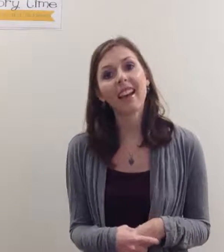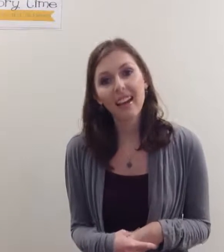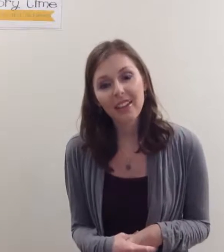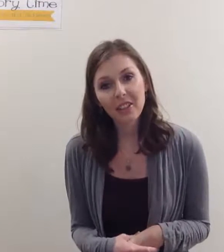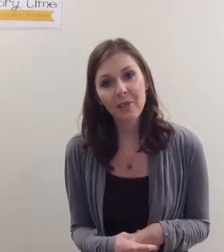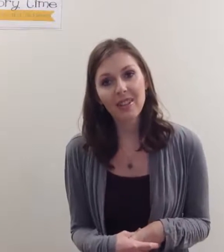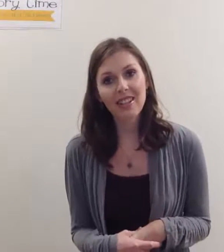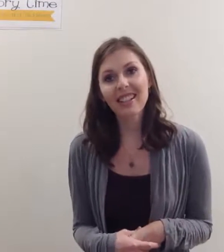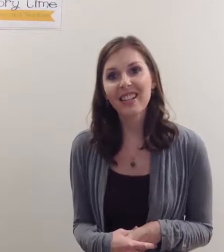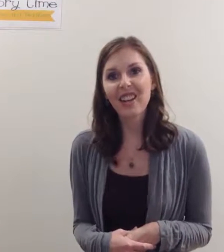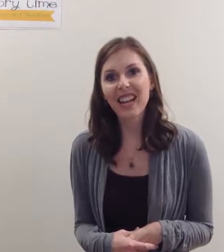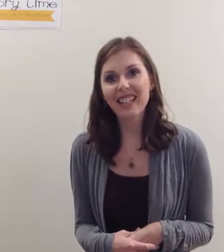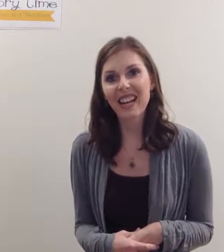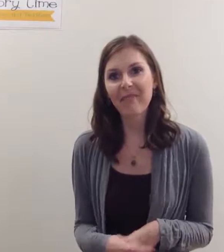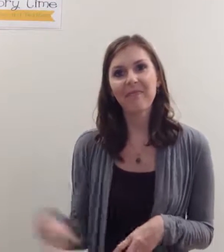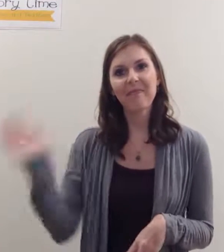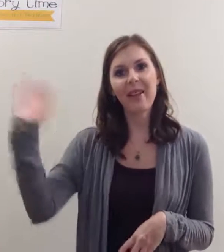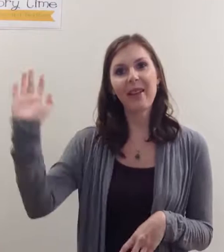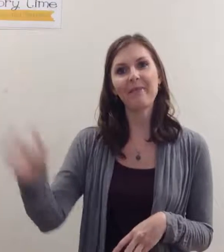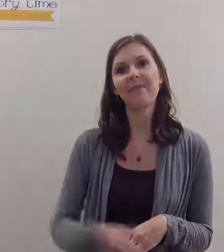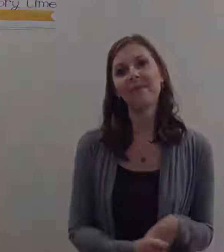Look forward to seeing y'all next time, bye!